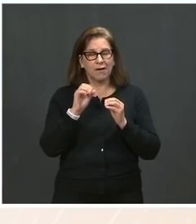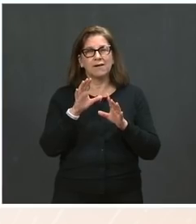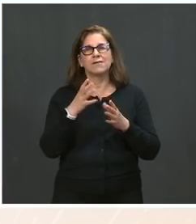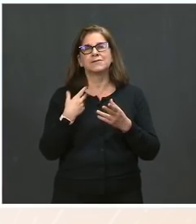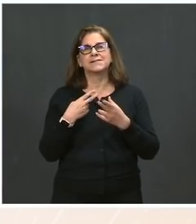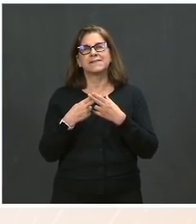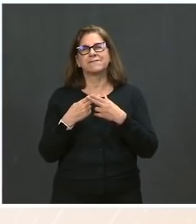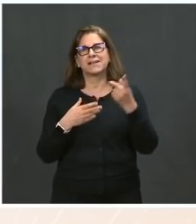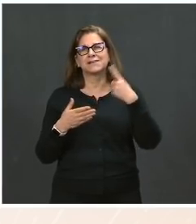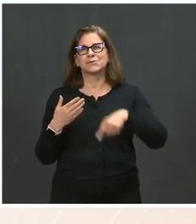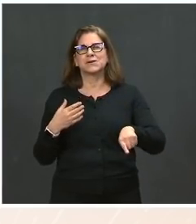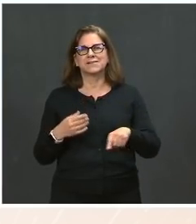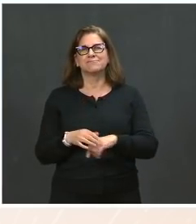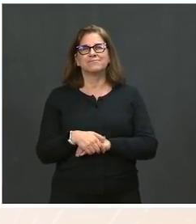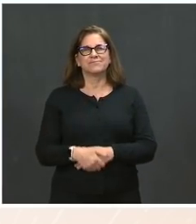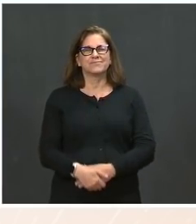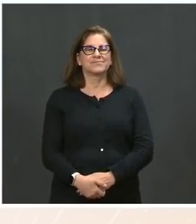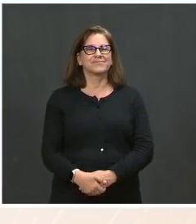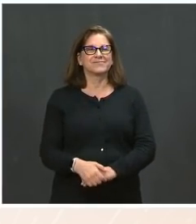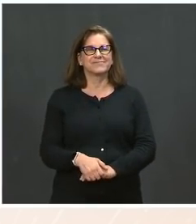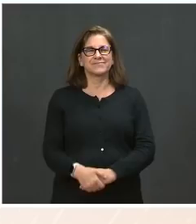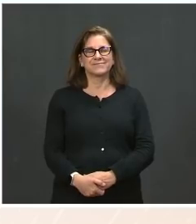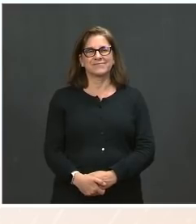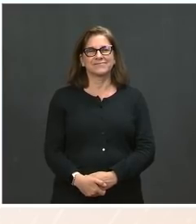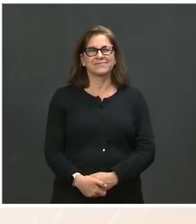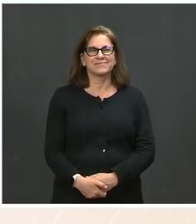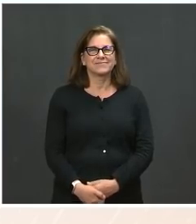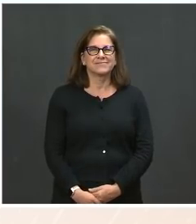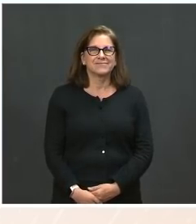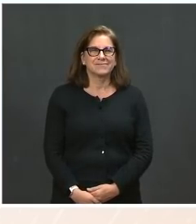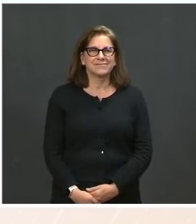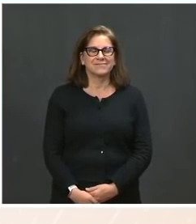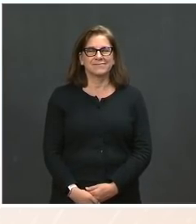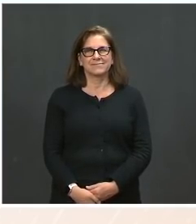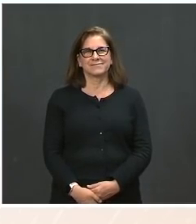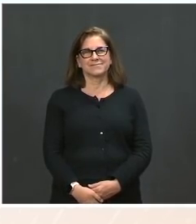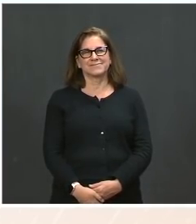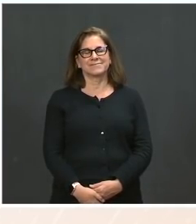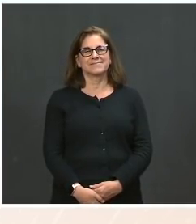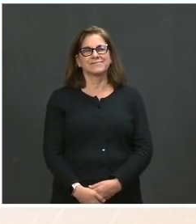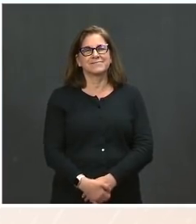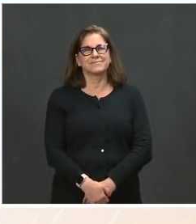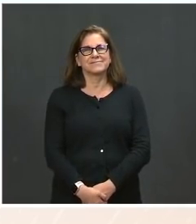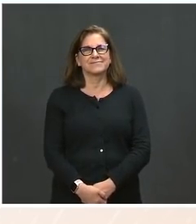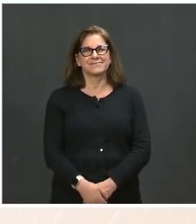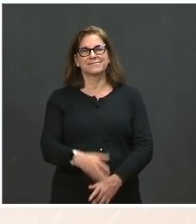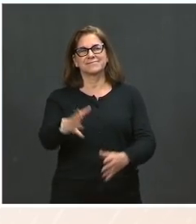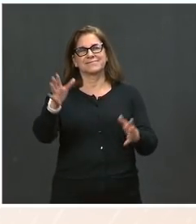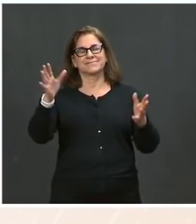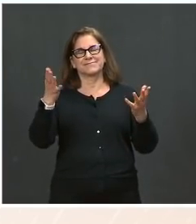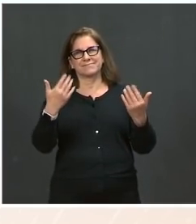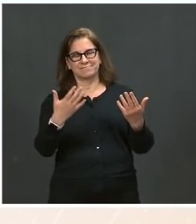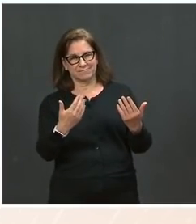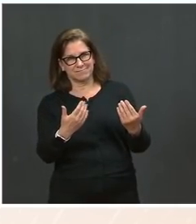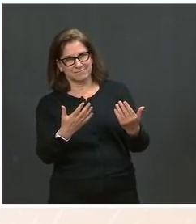Unfortunately, due to social distancing, I will not be. So when it comes to -- Ms. Psaki: We will take your questions with one of your colleagues. The Press: Yeah. Maybe I'll email the print pooler.